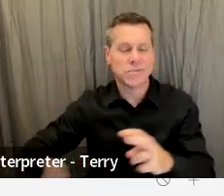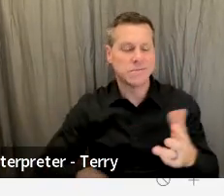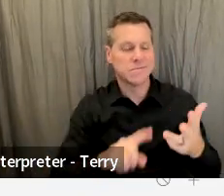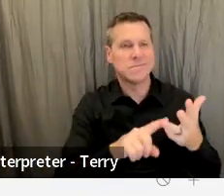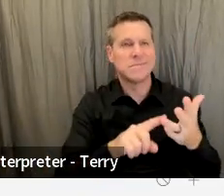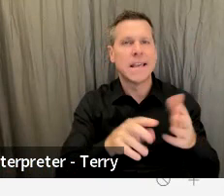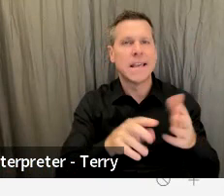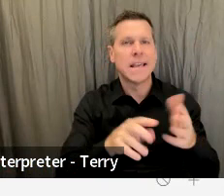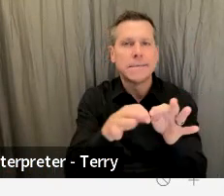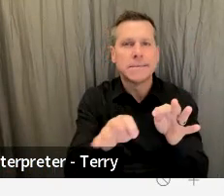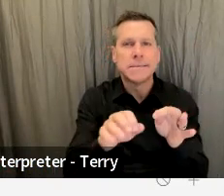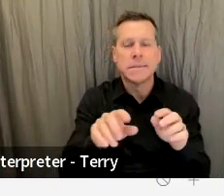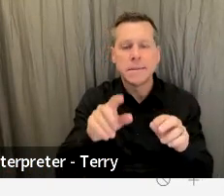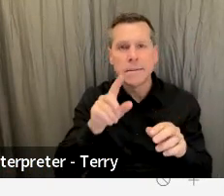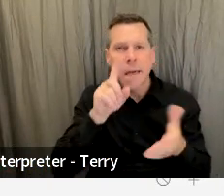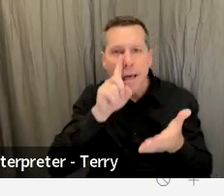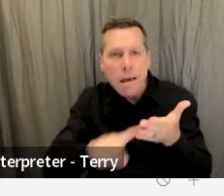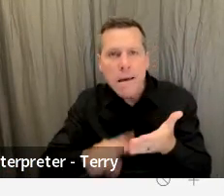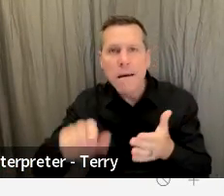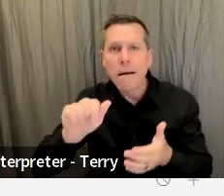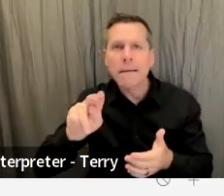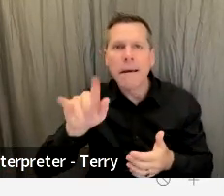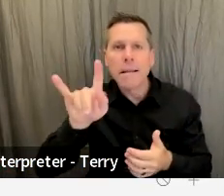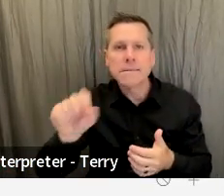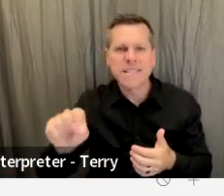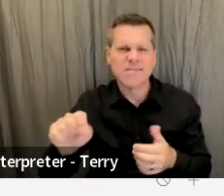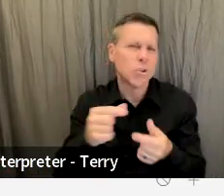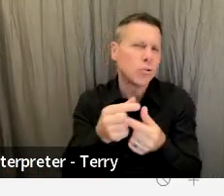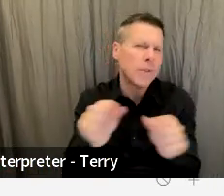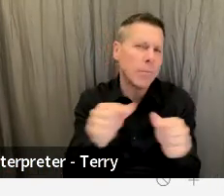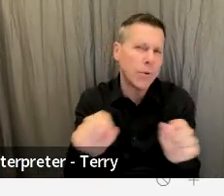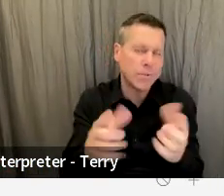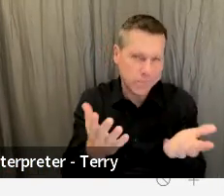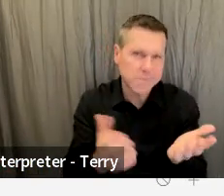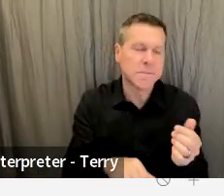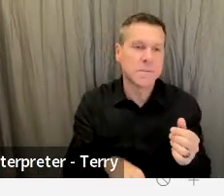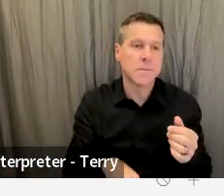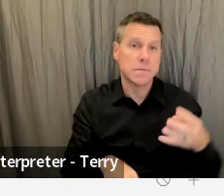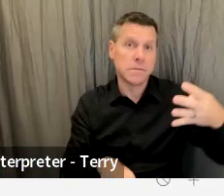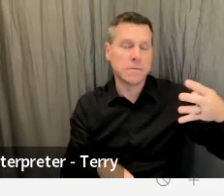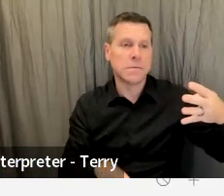And what we did was pull in all of our stuff. And then I went to the C.R.